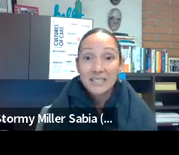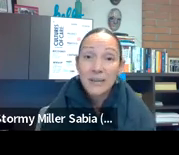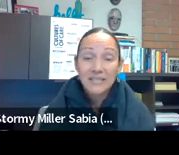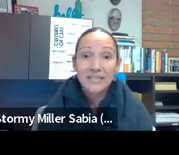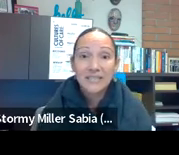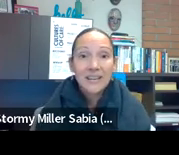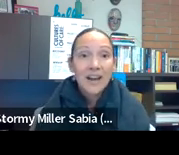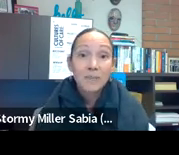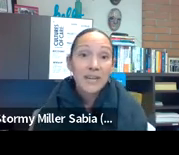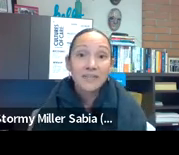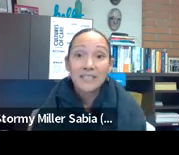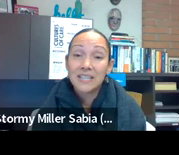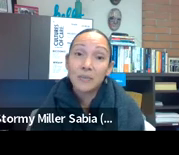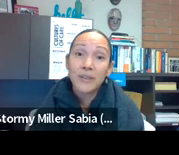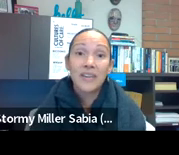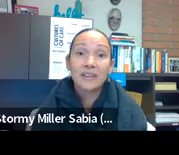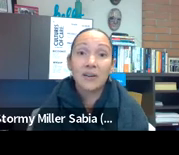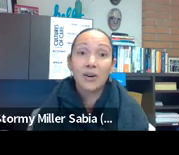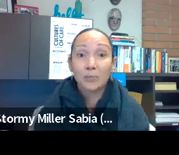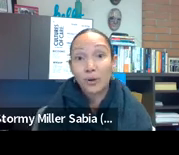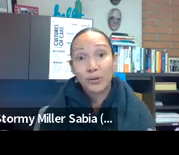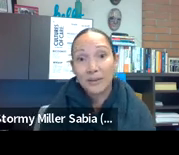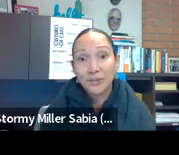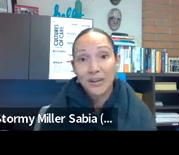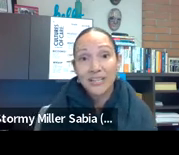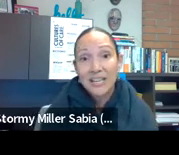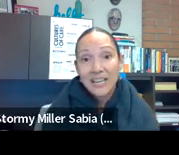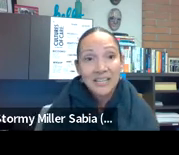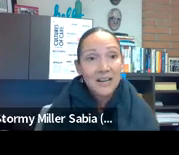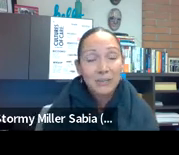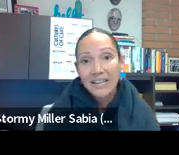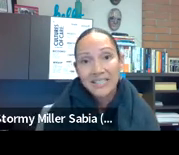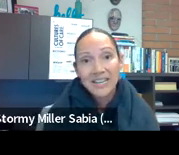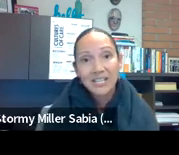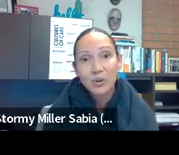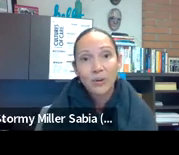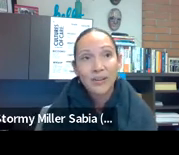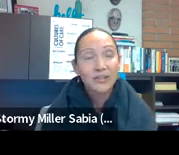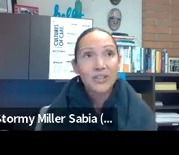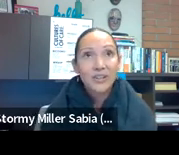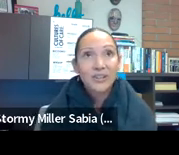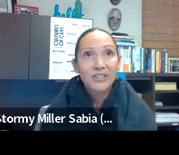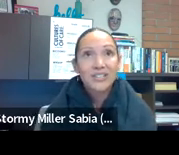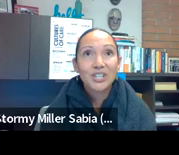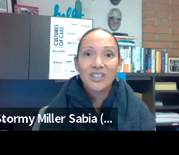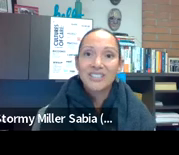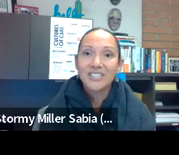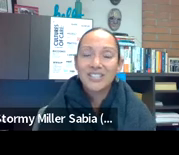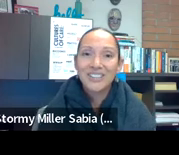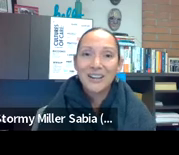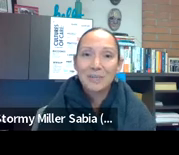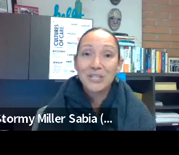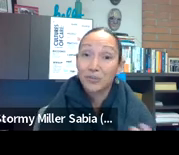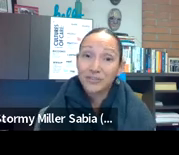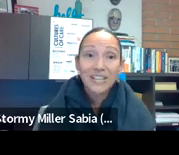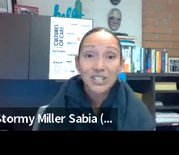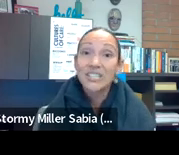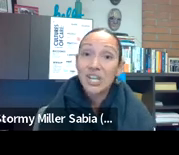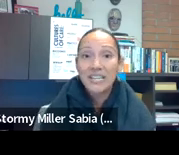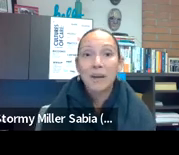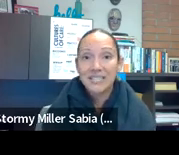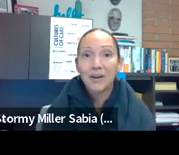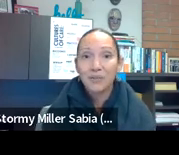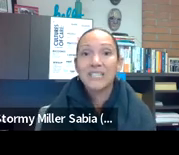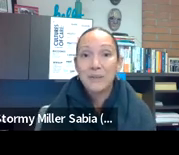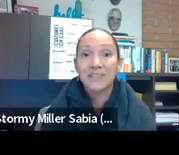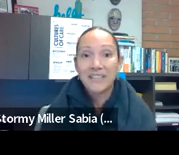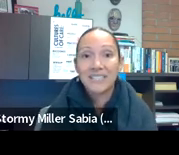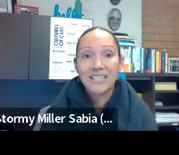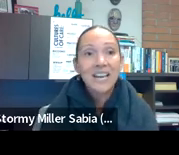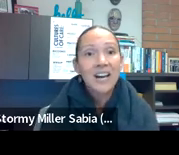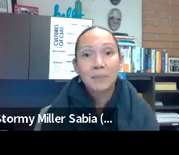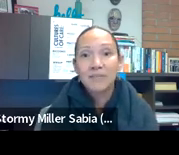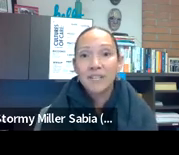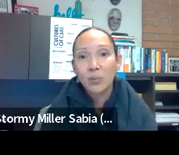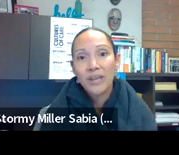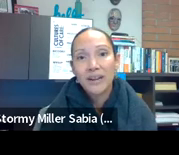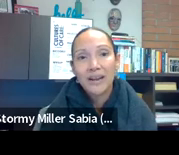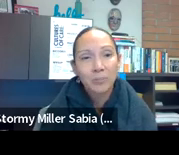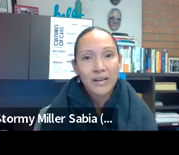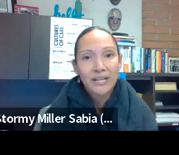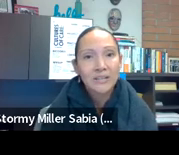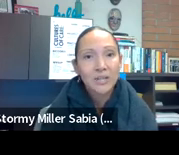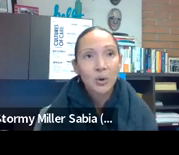manifests in spaces, how it manifests even within our programs, right and humbly, I say, you know others, there's this constant self reflection and checking myself when it's manifesting even in the way that I operate.